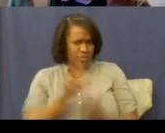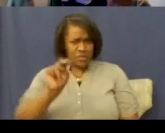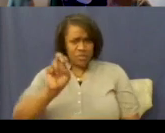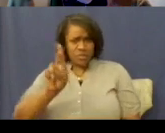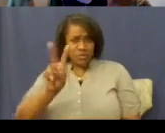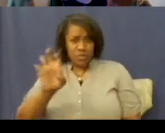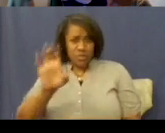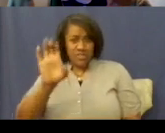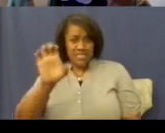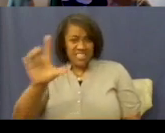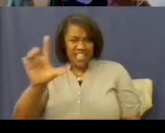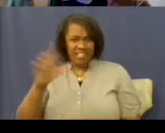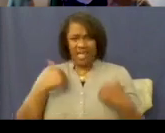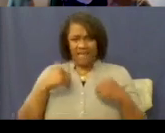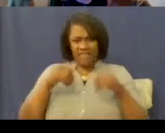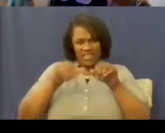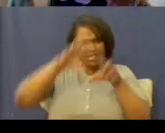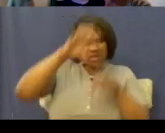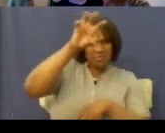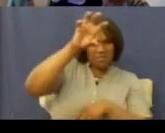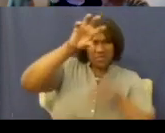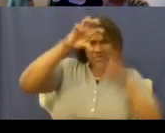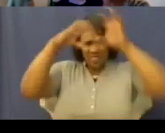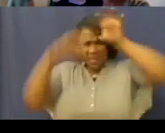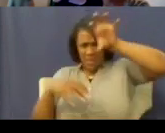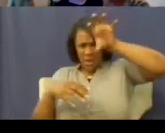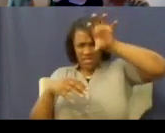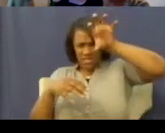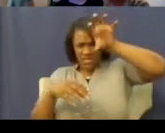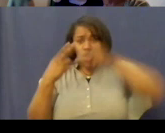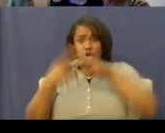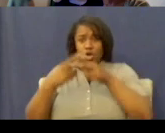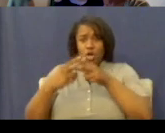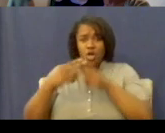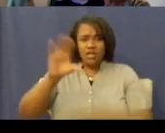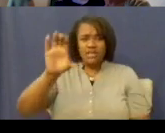It has a top part that's called the cell body,